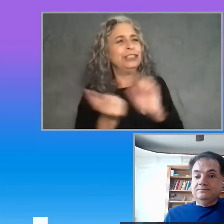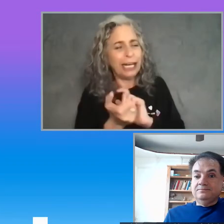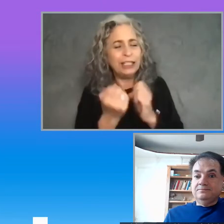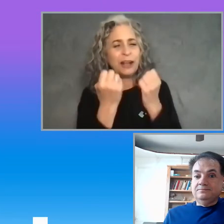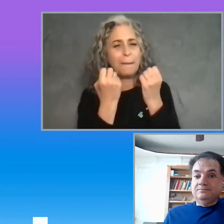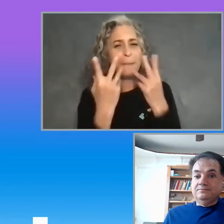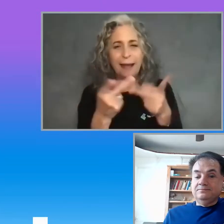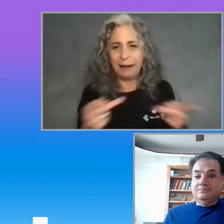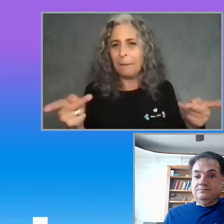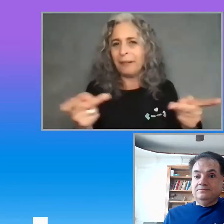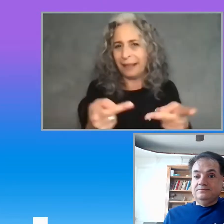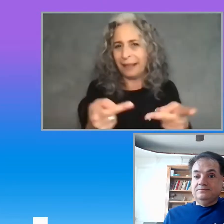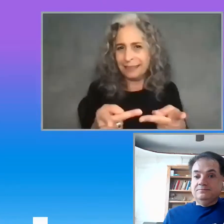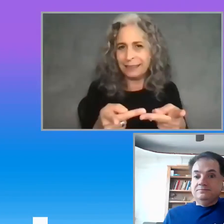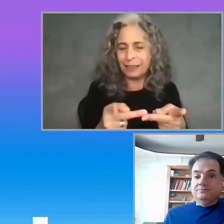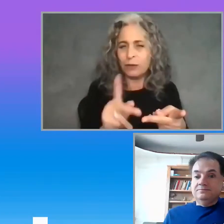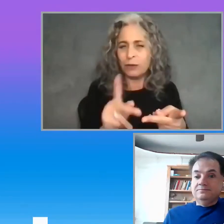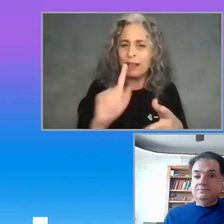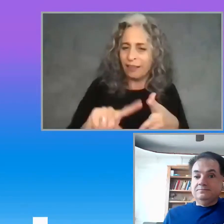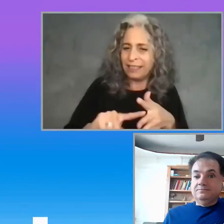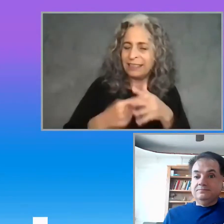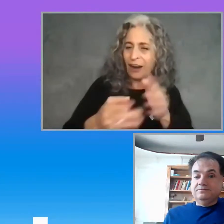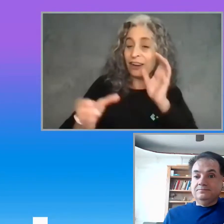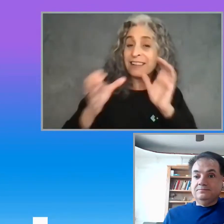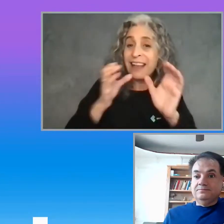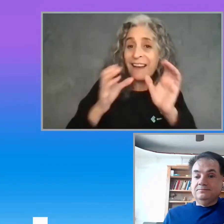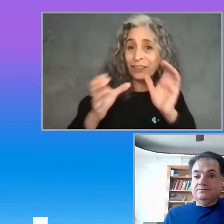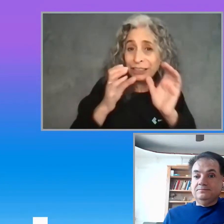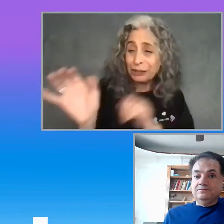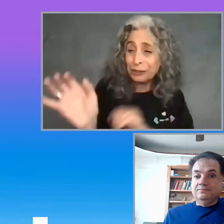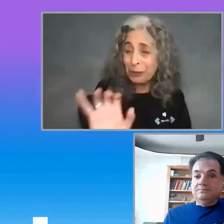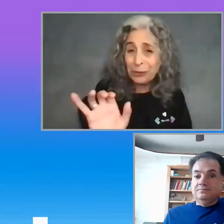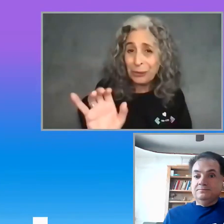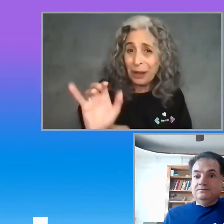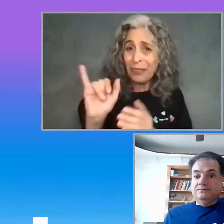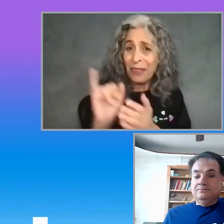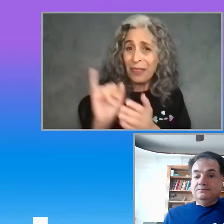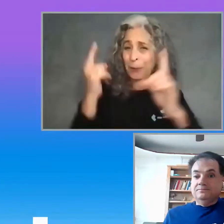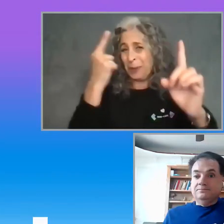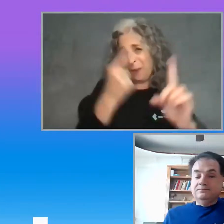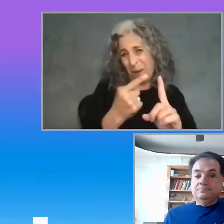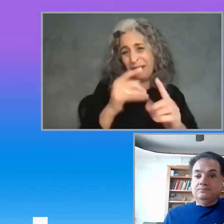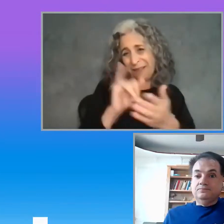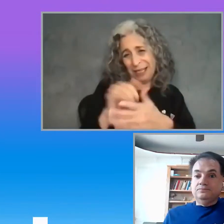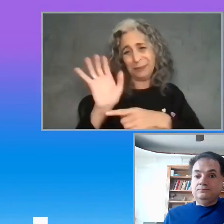many, many places, really started conversations, which is